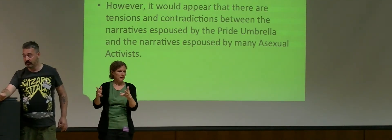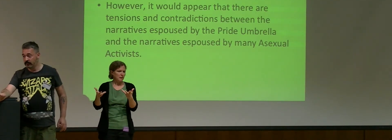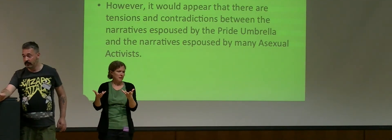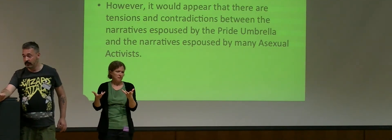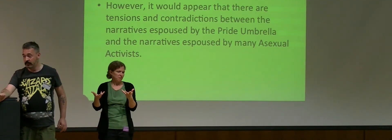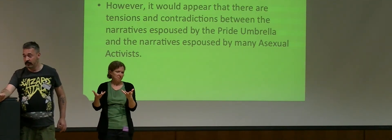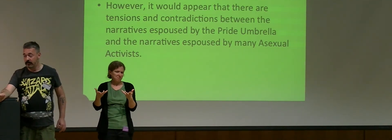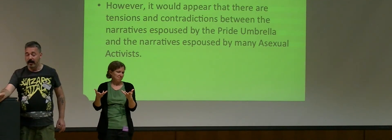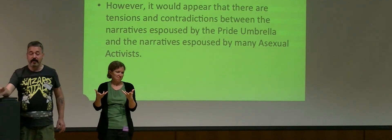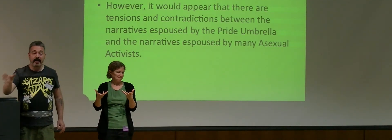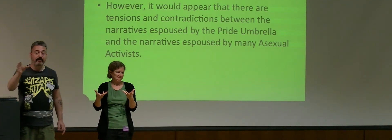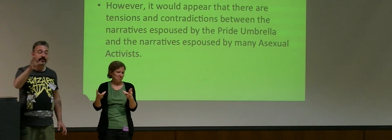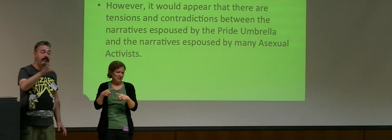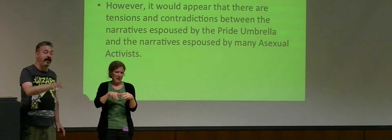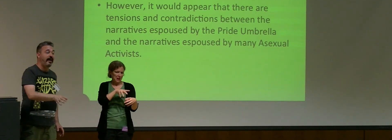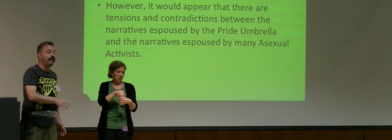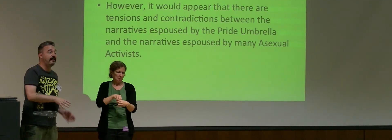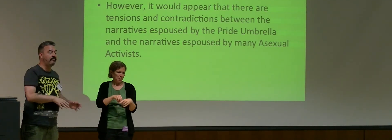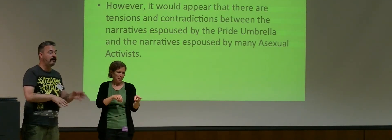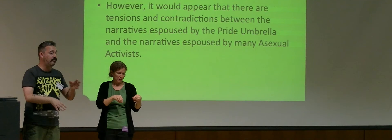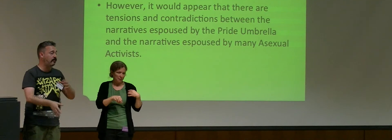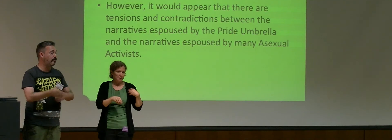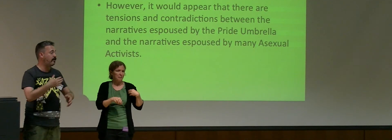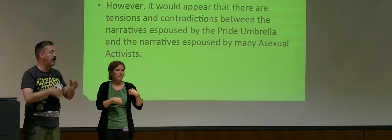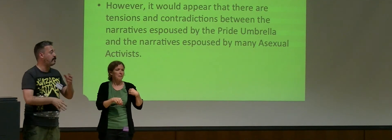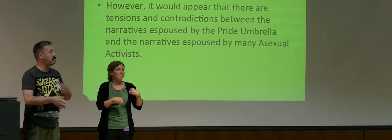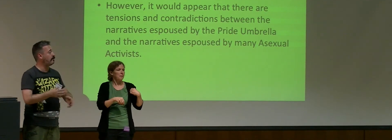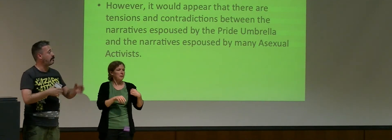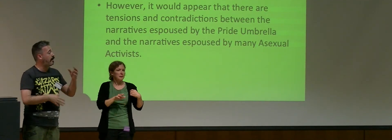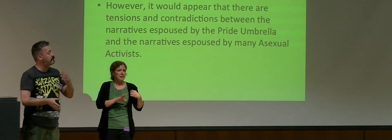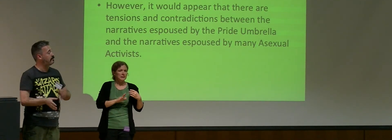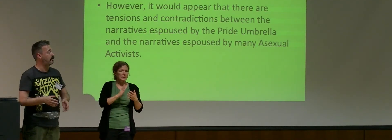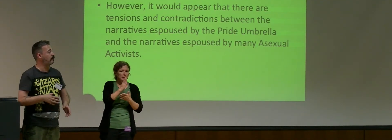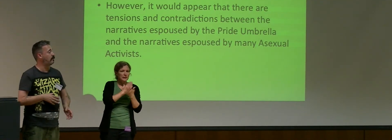And I have to say, listening to some of the narratives of activists,